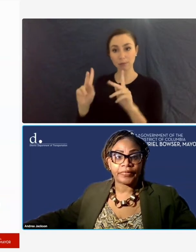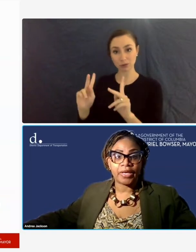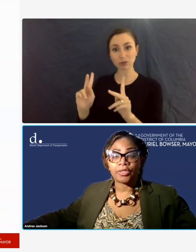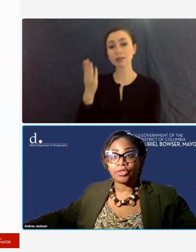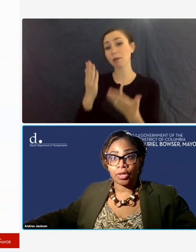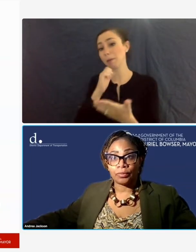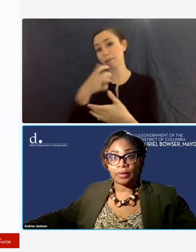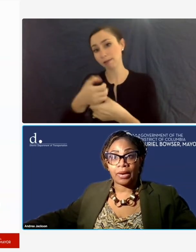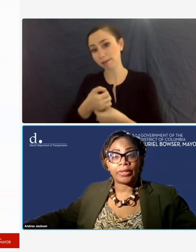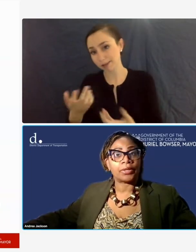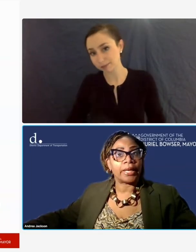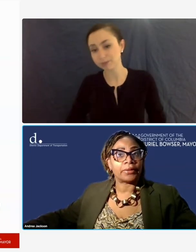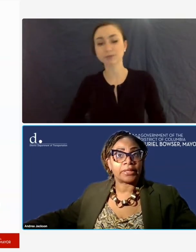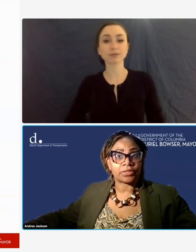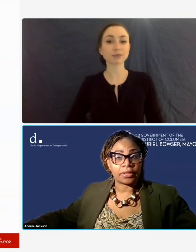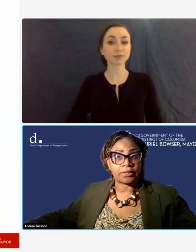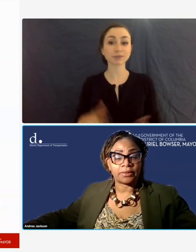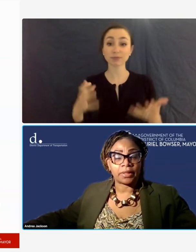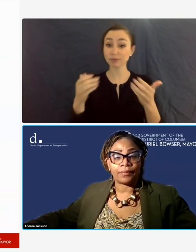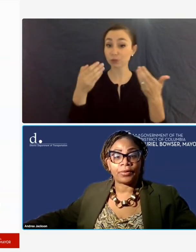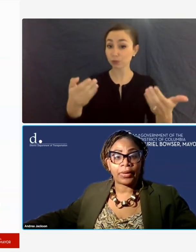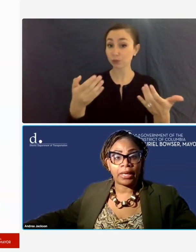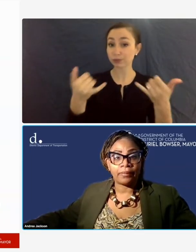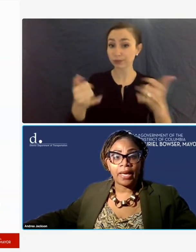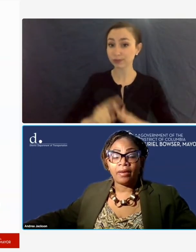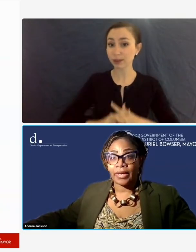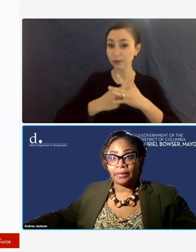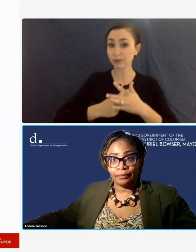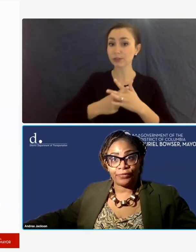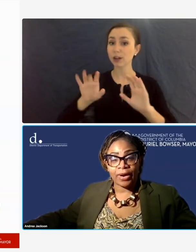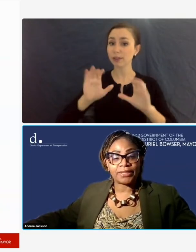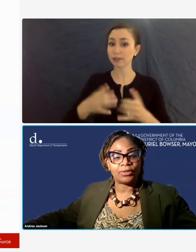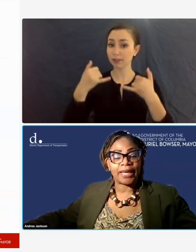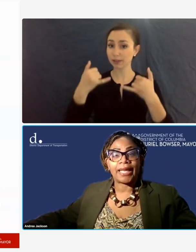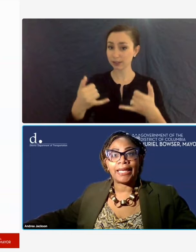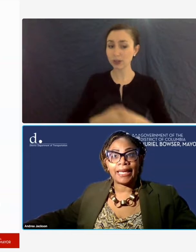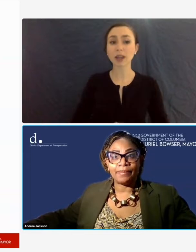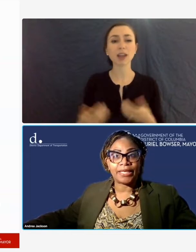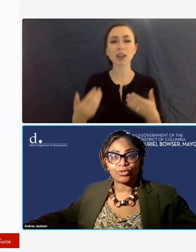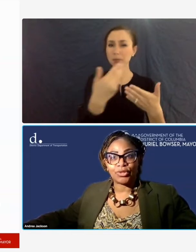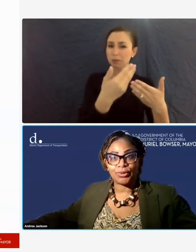so i want to go ahead on and start this um program but before i do that let me introduce